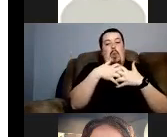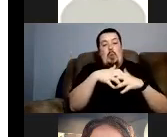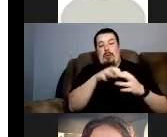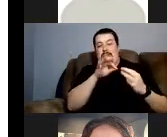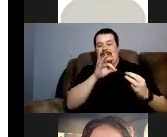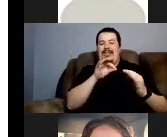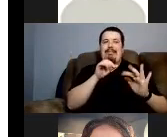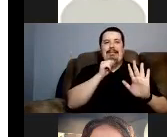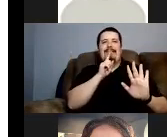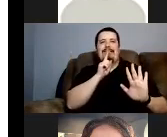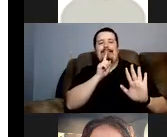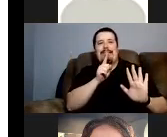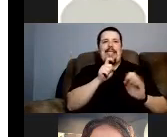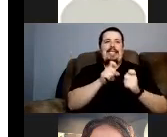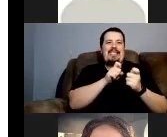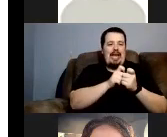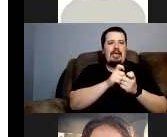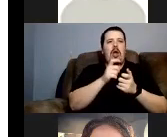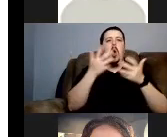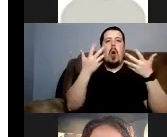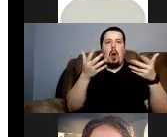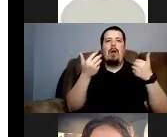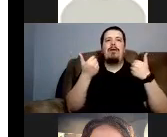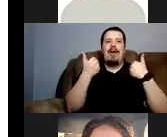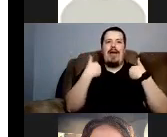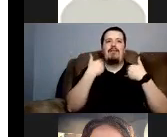in the General Assembly so there's already a bunch of new legislation about this. So one